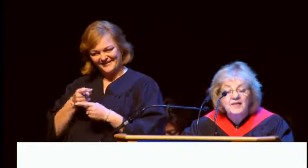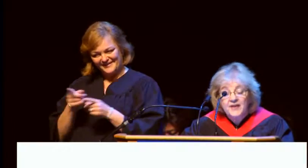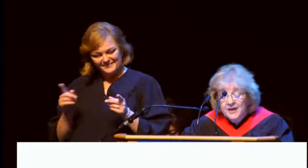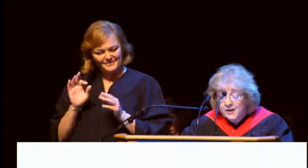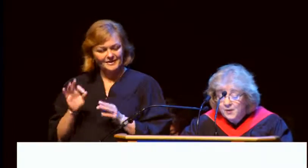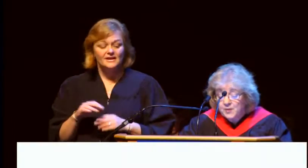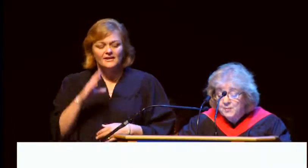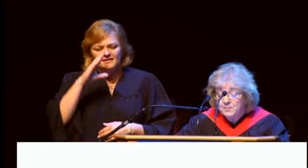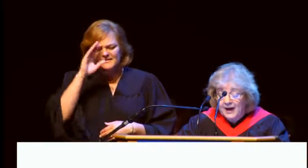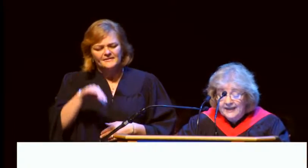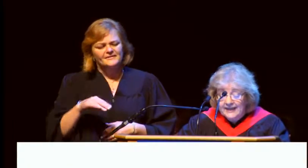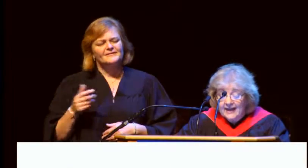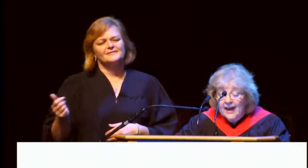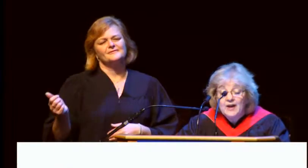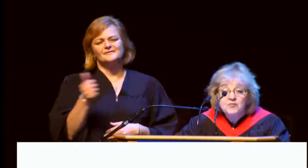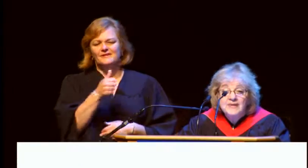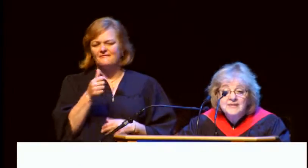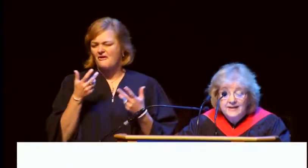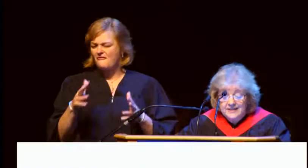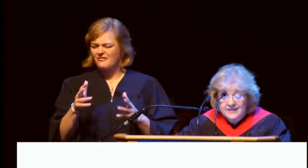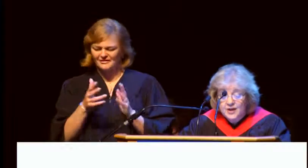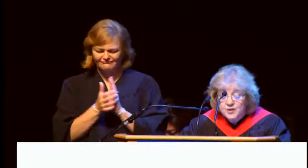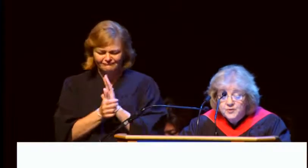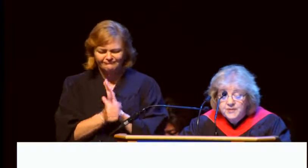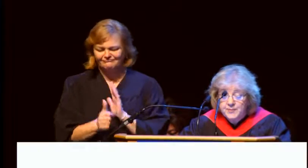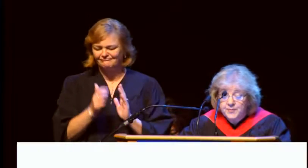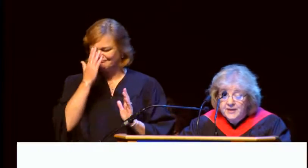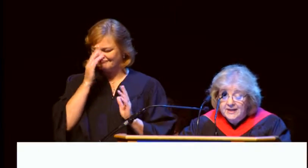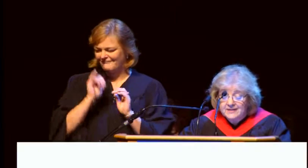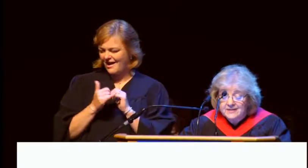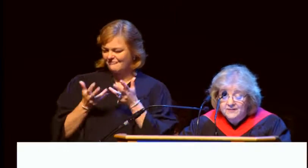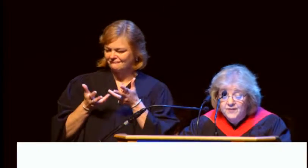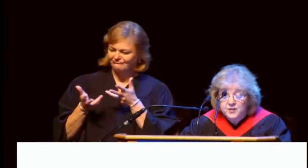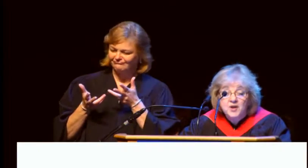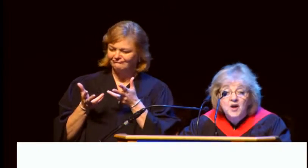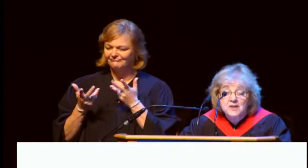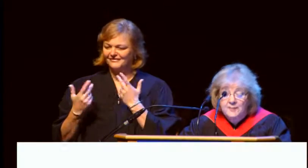THAT I KNOW YOU EMBODY AND RESONATES TO THE DEEPER NEEDS FISHER TALKS ABOUT.